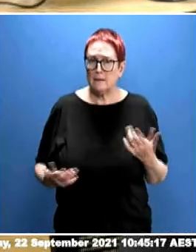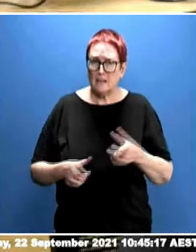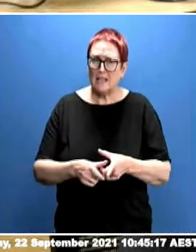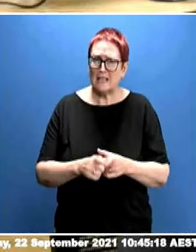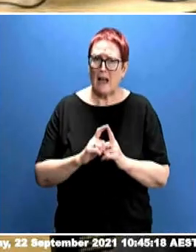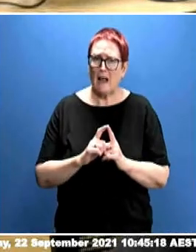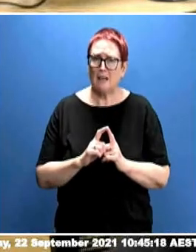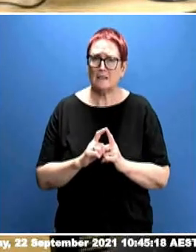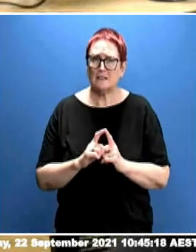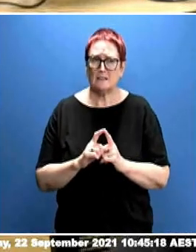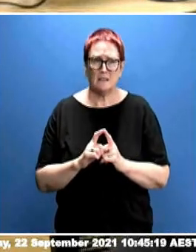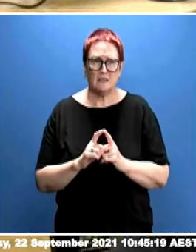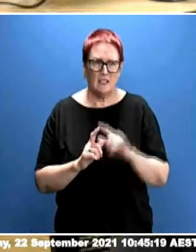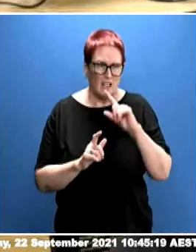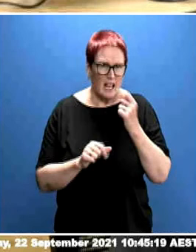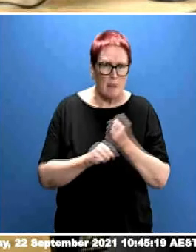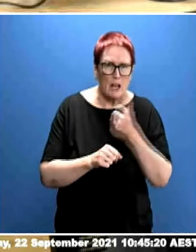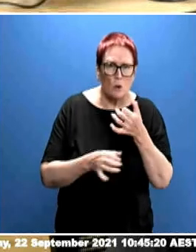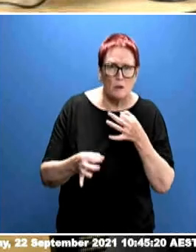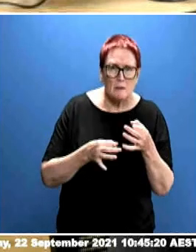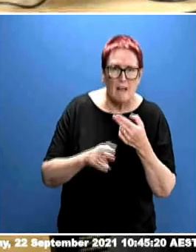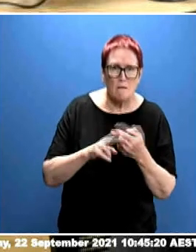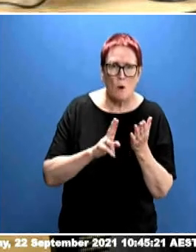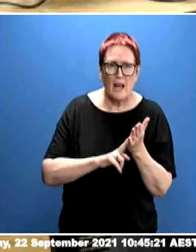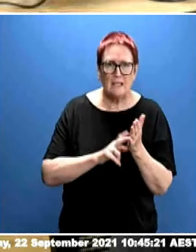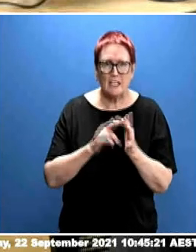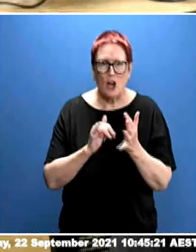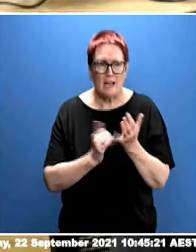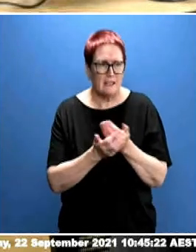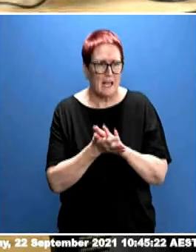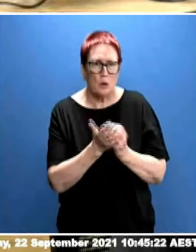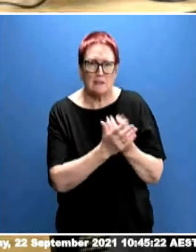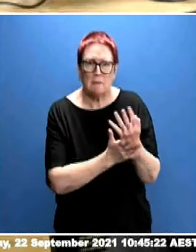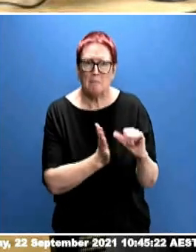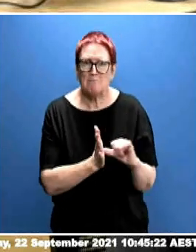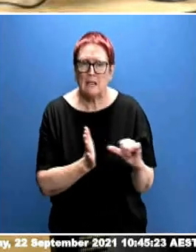difficult to be able to plan for the NDIS as well as know what's going on.